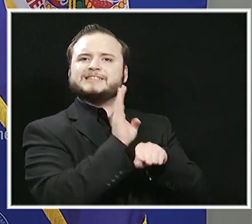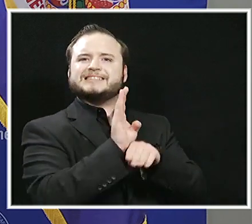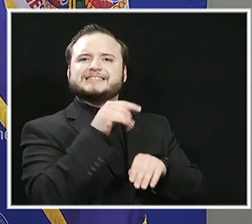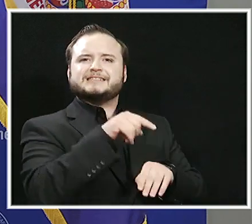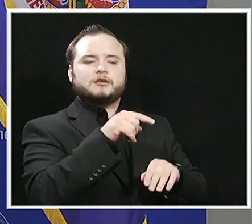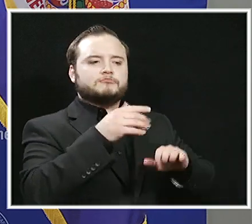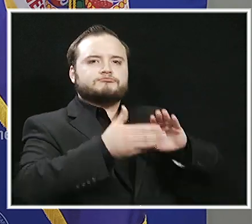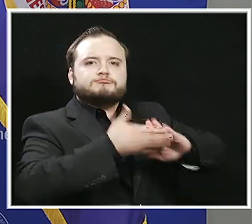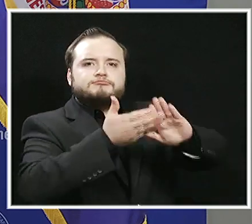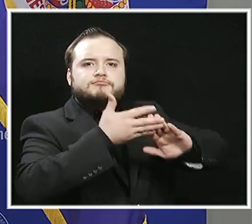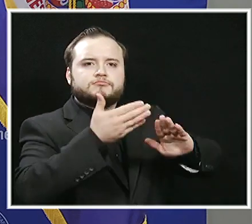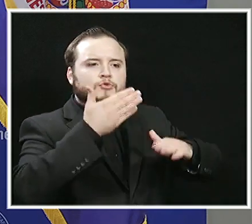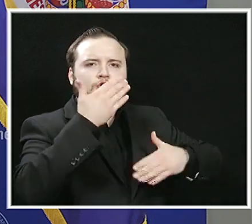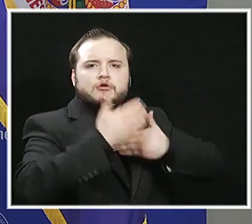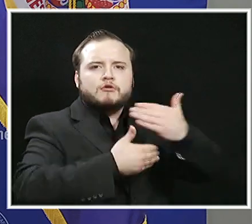testing, tracing and isolation capacity, and make sure